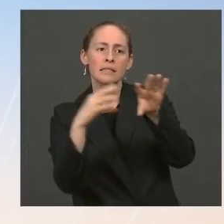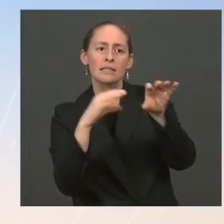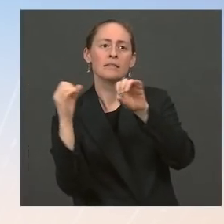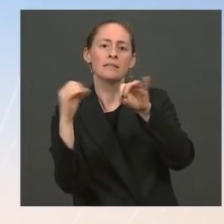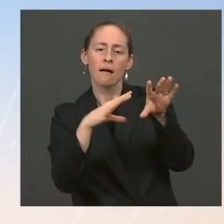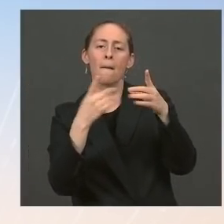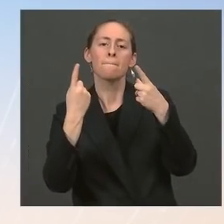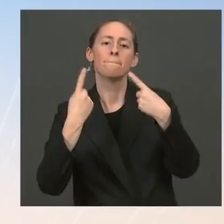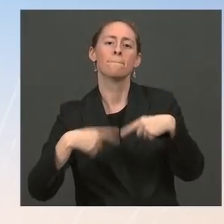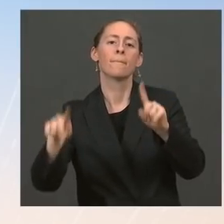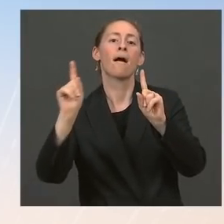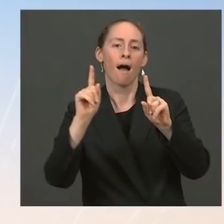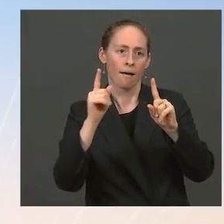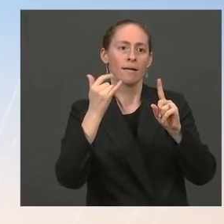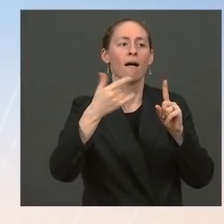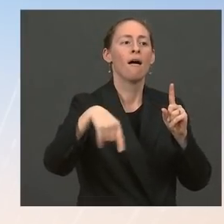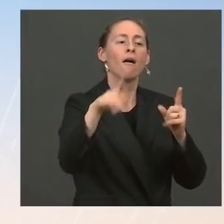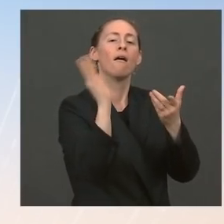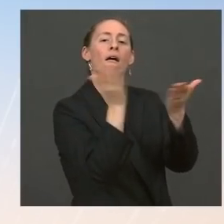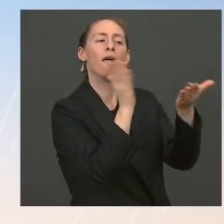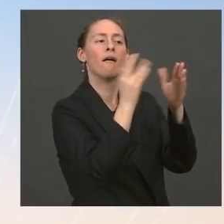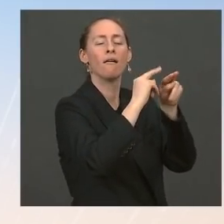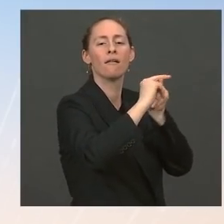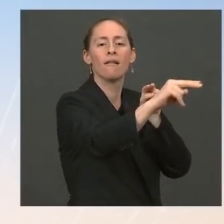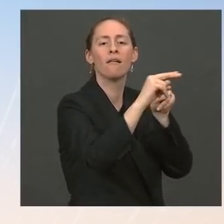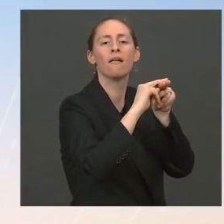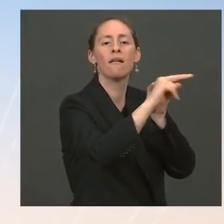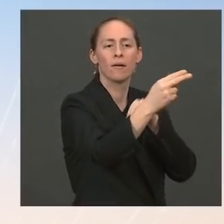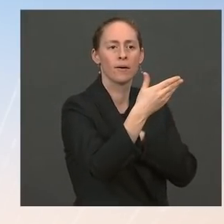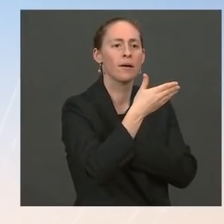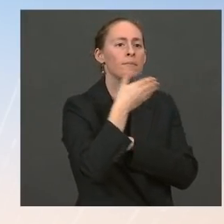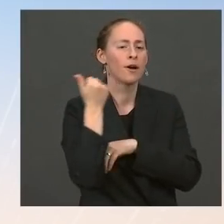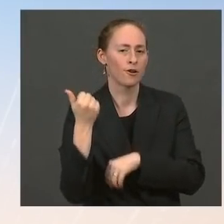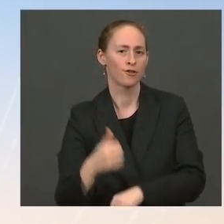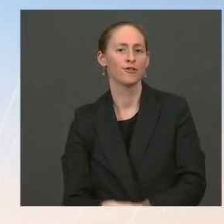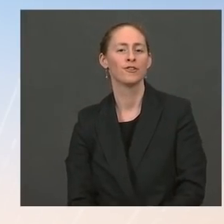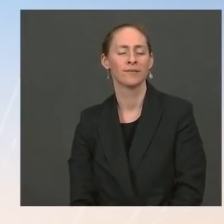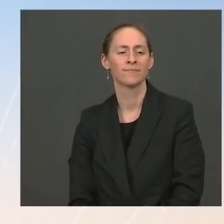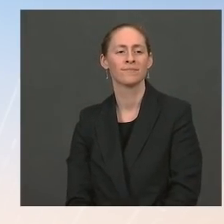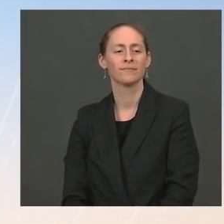I'd also note -- and we see this in the retail sales data and information that's been put out there --